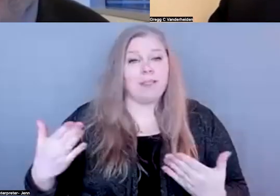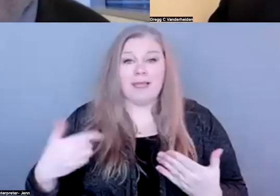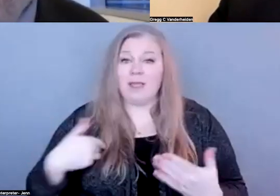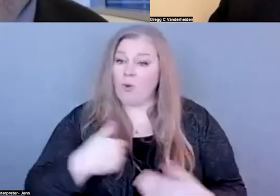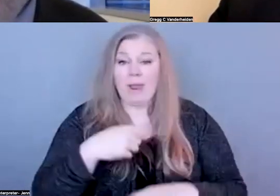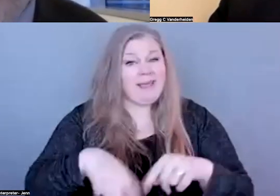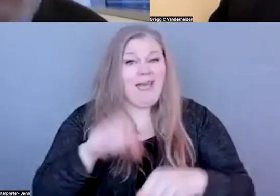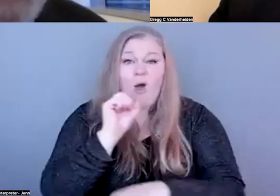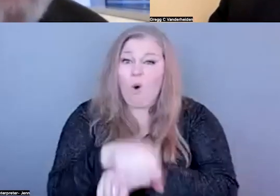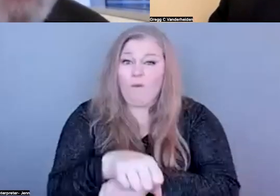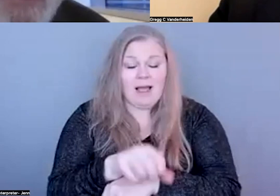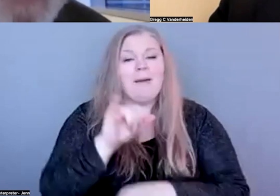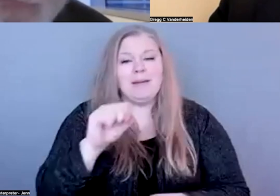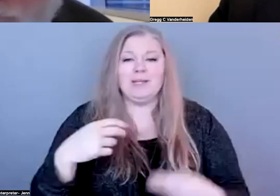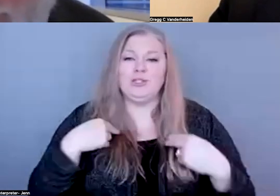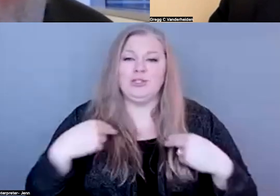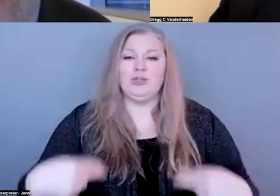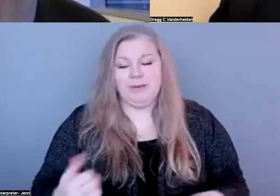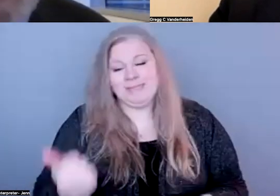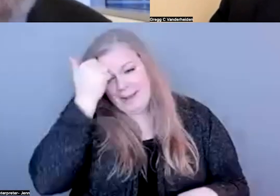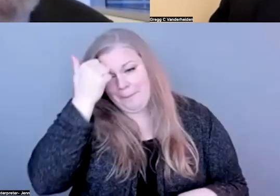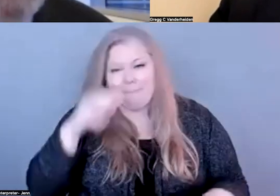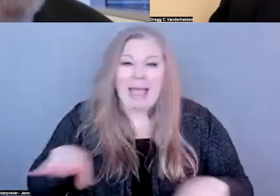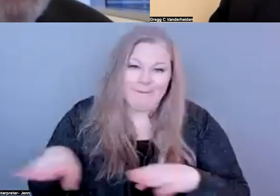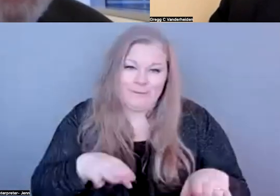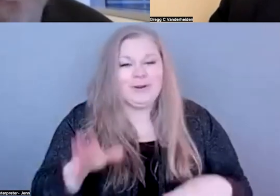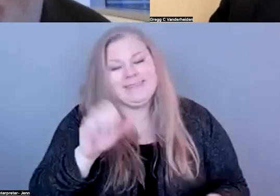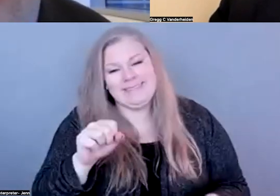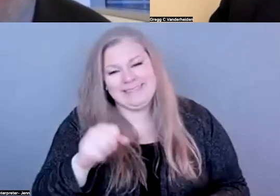our efforts is human dumbass behavior, which I took to be a technical term.